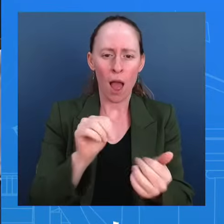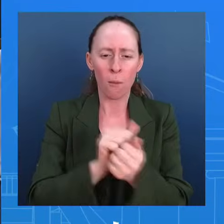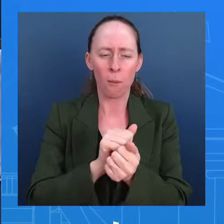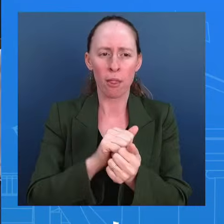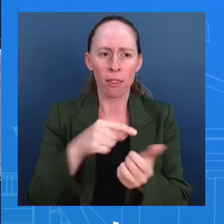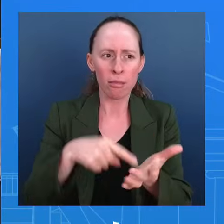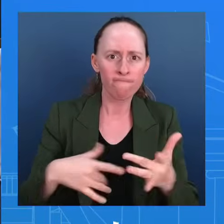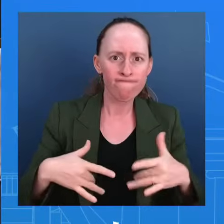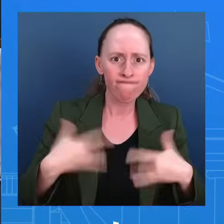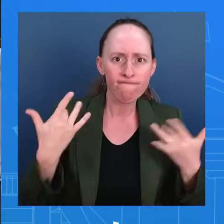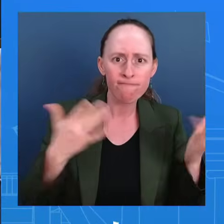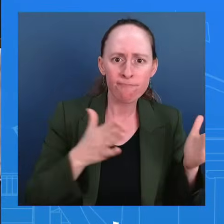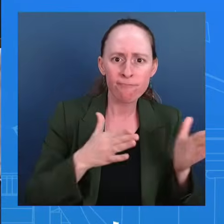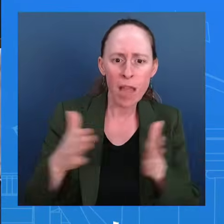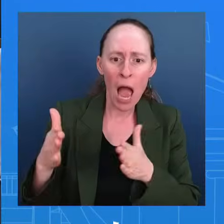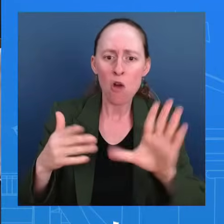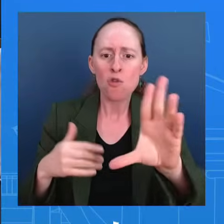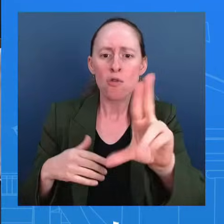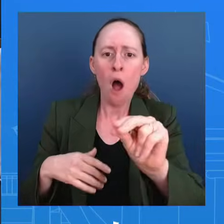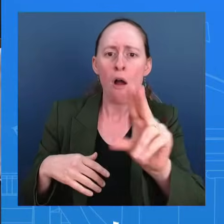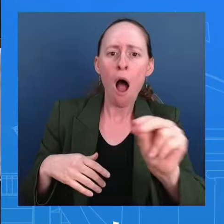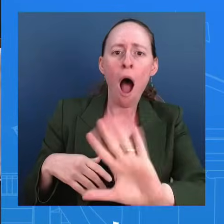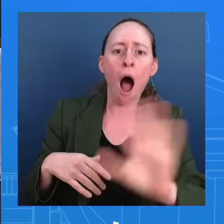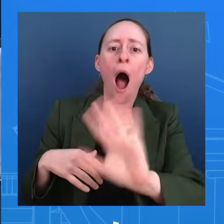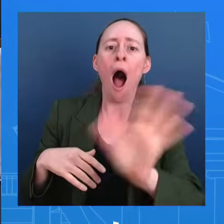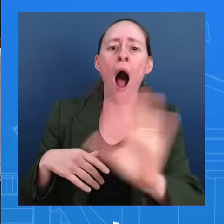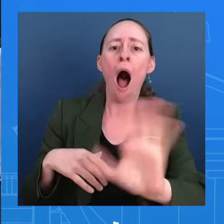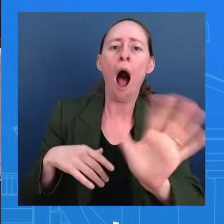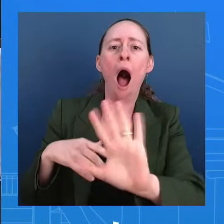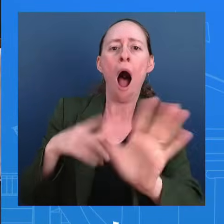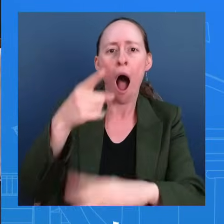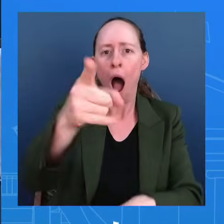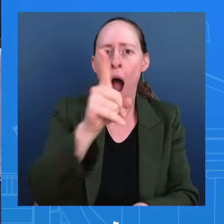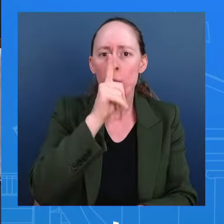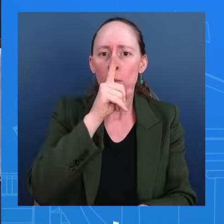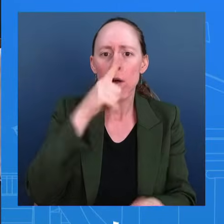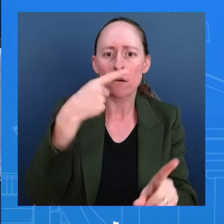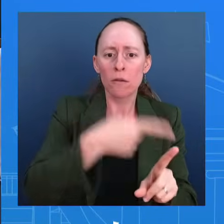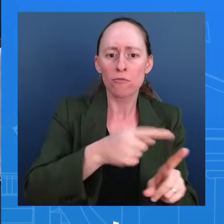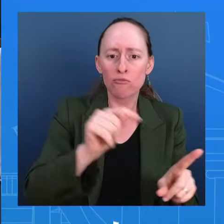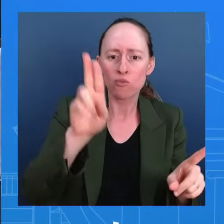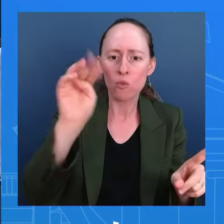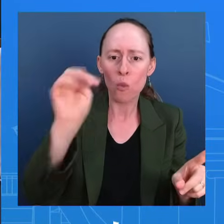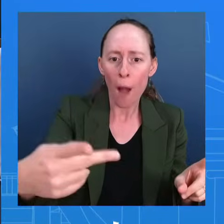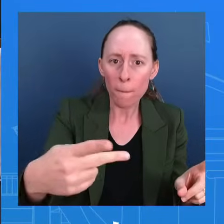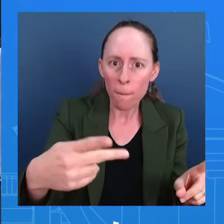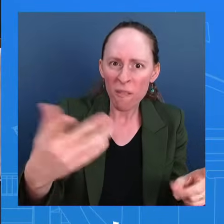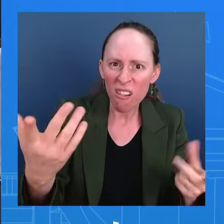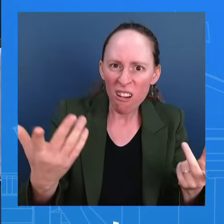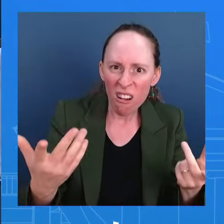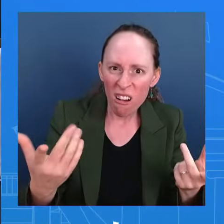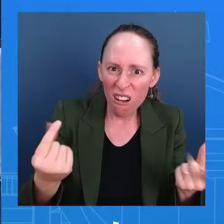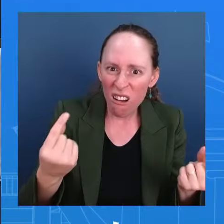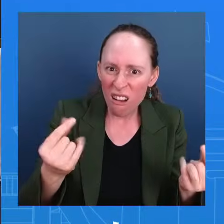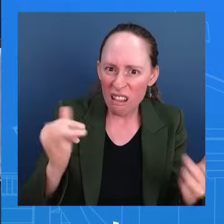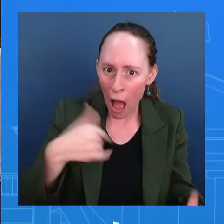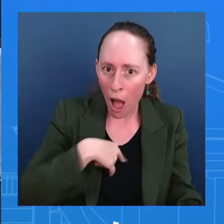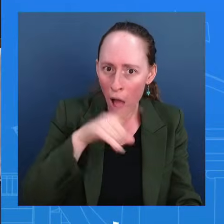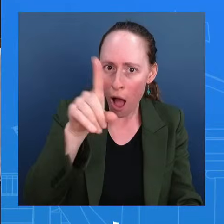The Press: About -- about the Trump conversation last week. Ms. Jean-Pierre: Oh. Oh -- wait. The Press: Did I -- did I ask about the book as well? But -- The Press: We can come back to the book. The Press: We can come back. There's plenty of questions,